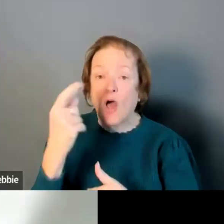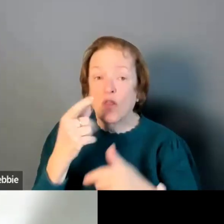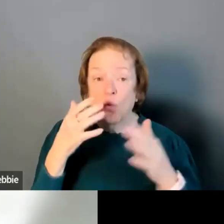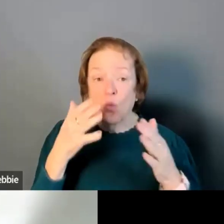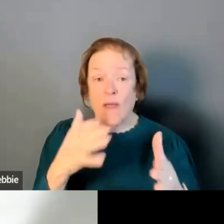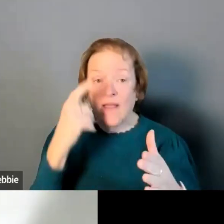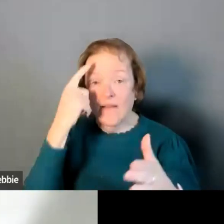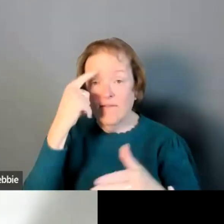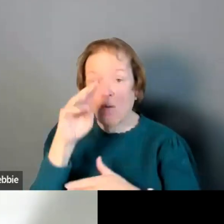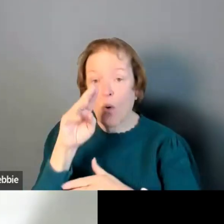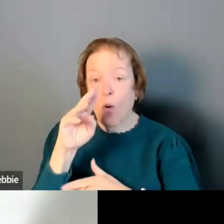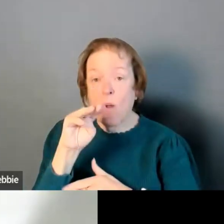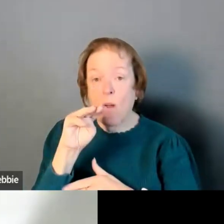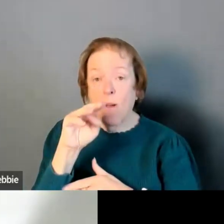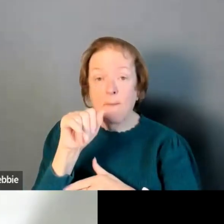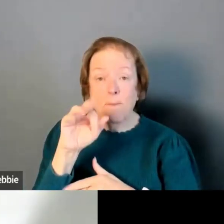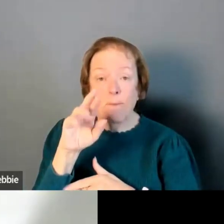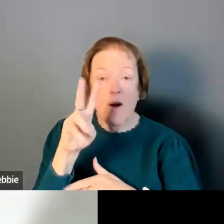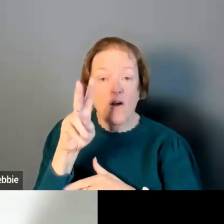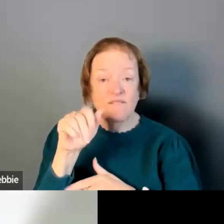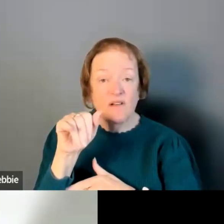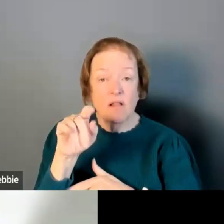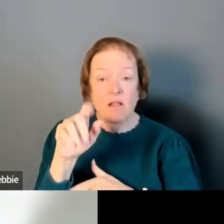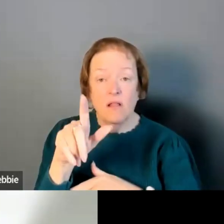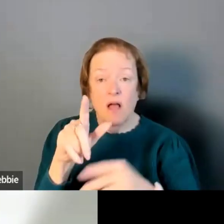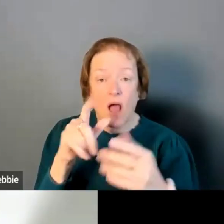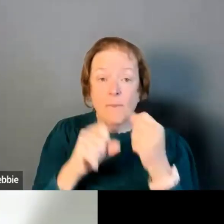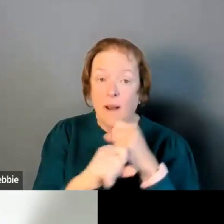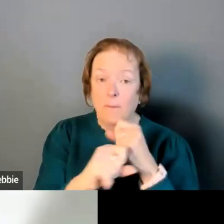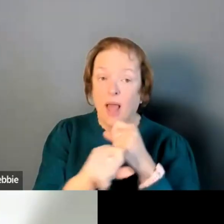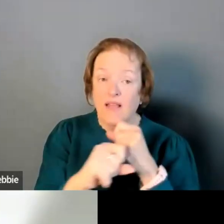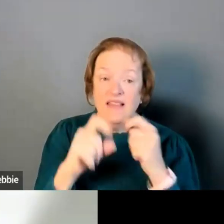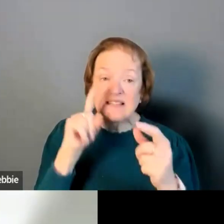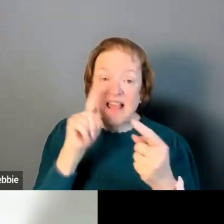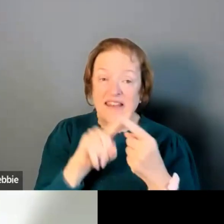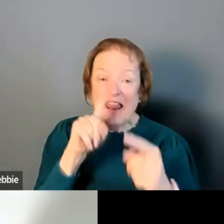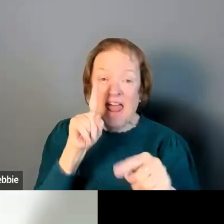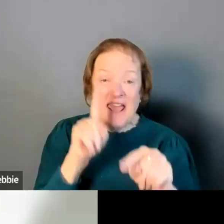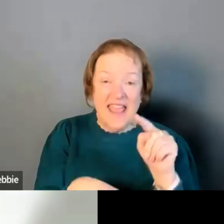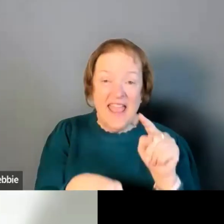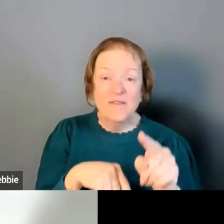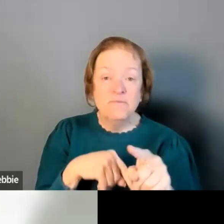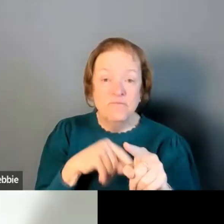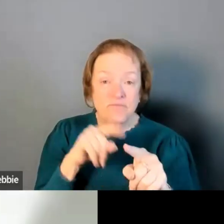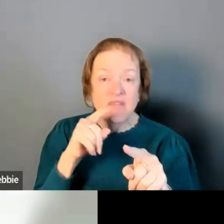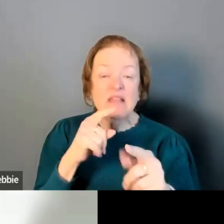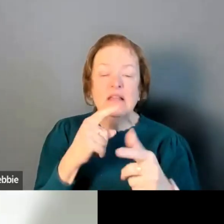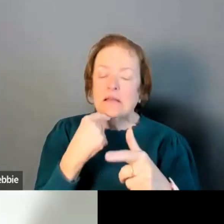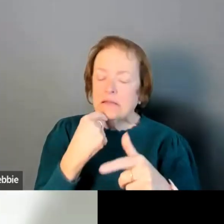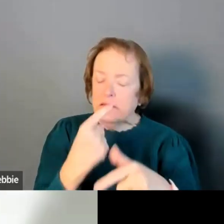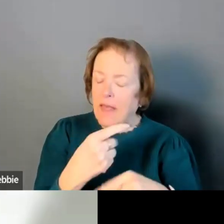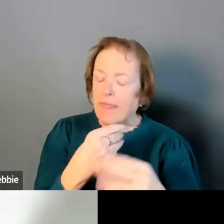I am going to plug this until I until I cannot anymore. EAs out there, tell your school district to buy you teachers of the deaf